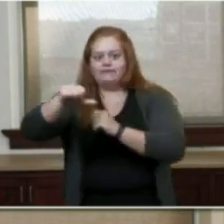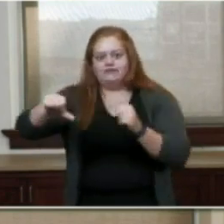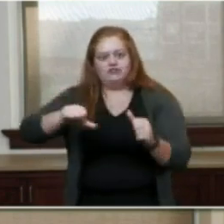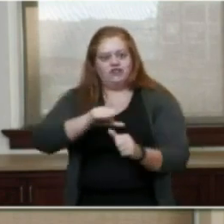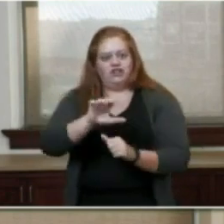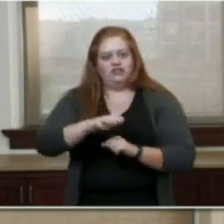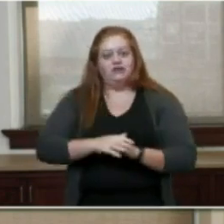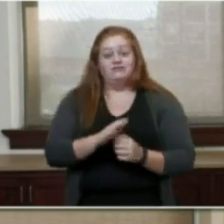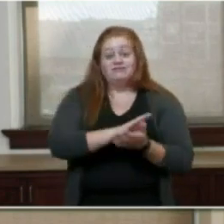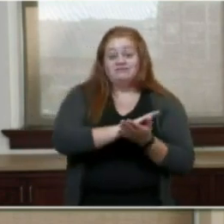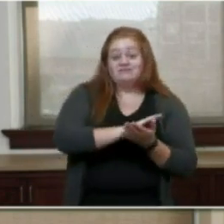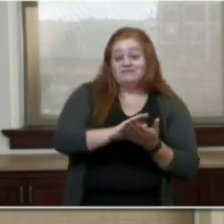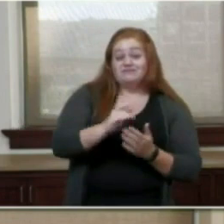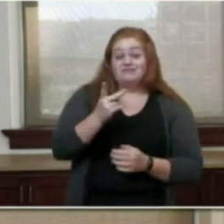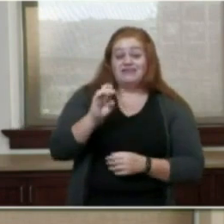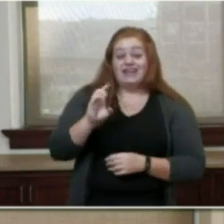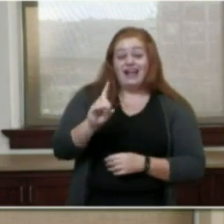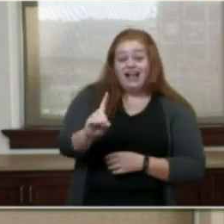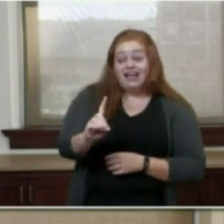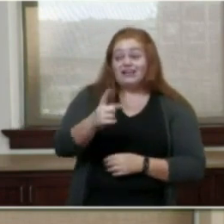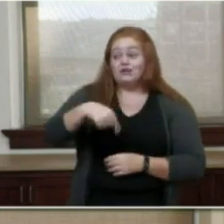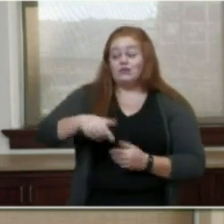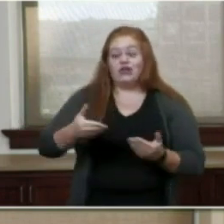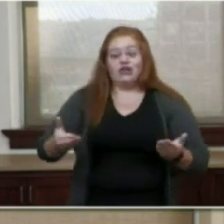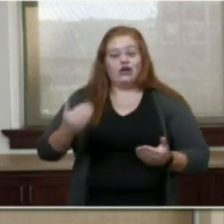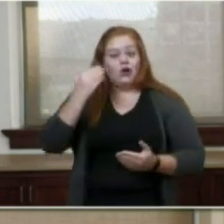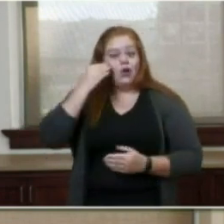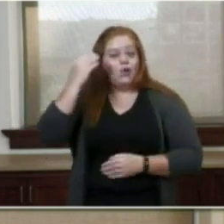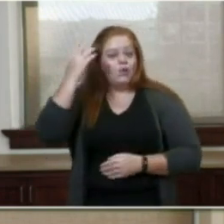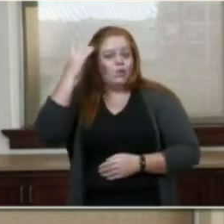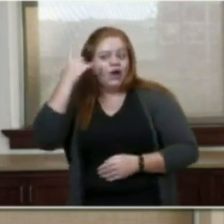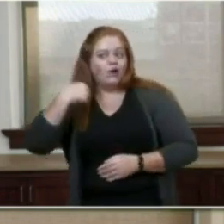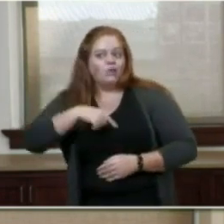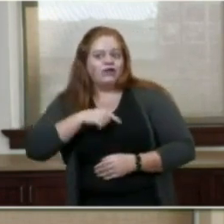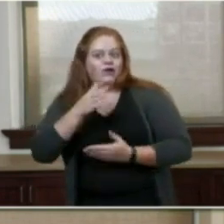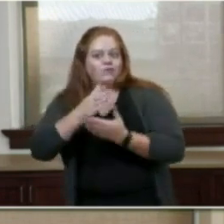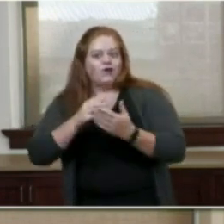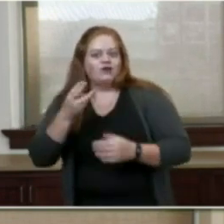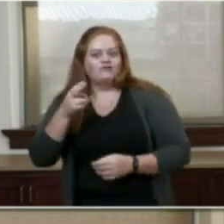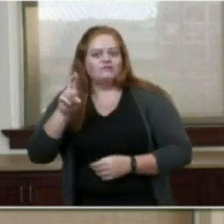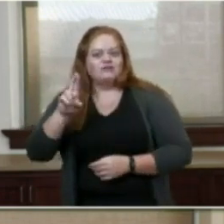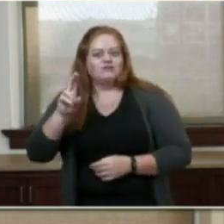Being kind is something that we are known for. Here we are after all part of mister Rogers neighborhood.